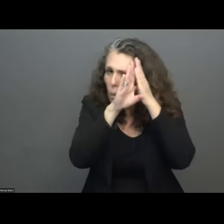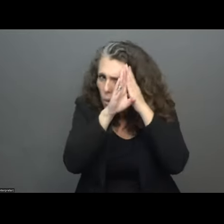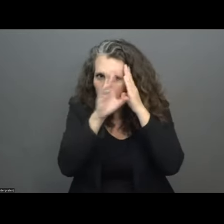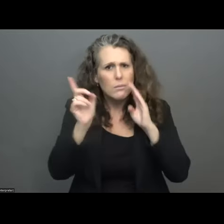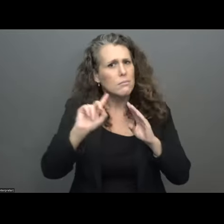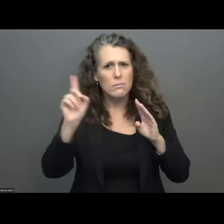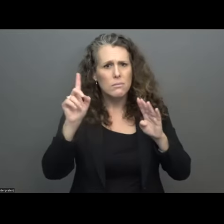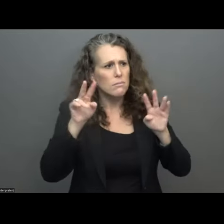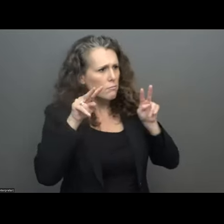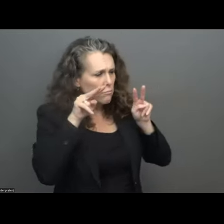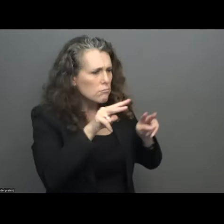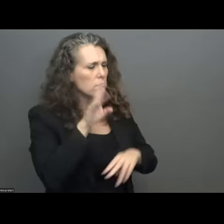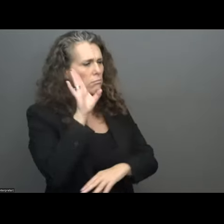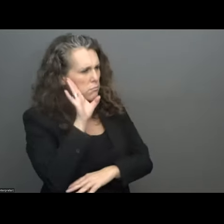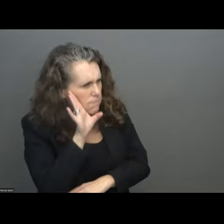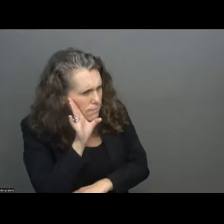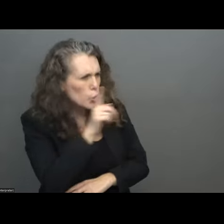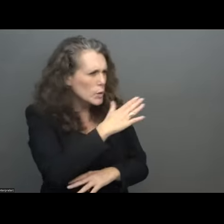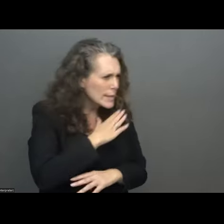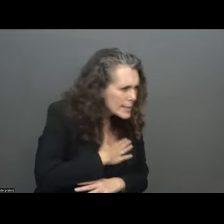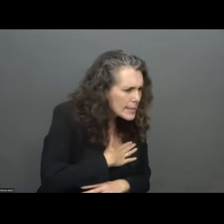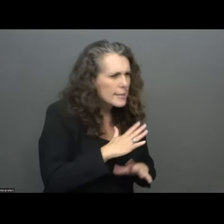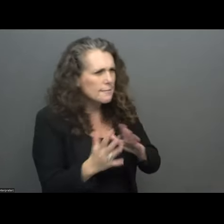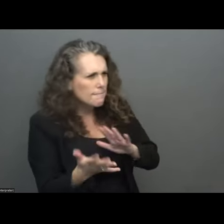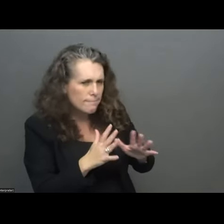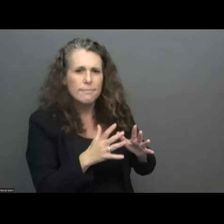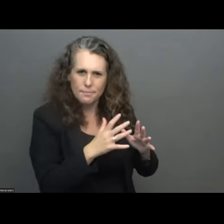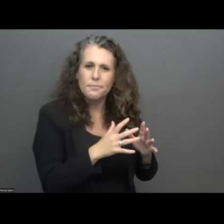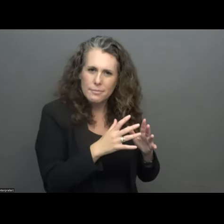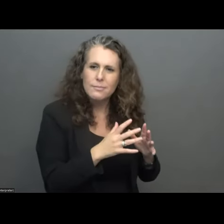the trophy for South Africa is your modern industrial so far, I've worked